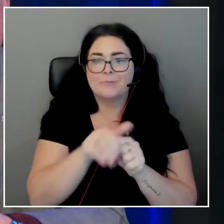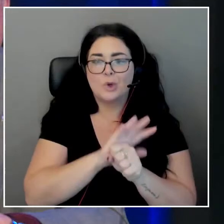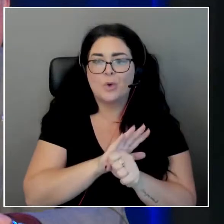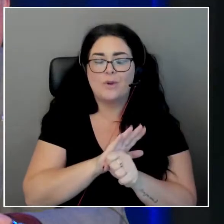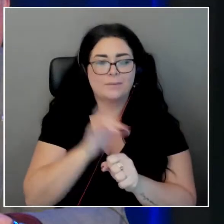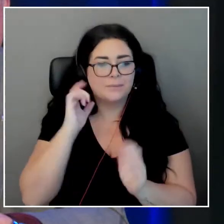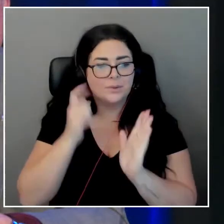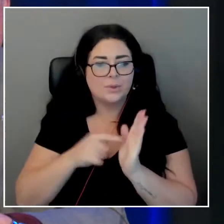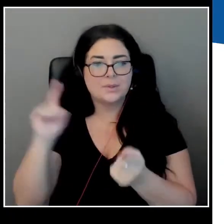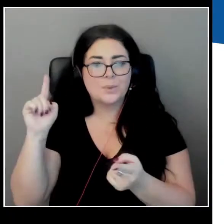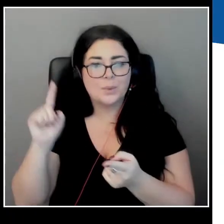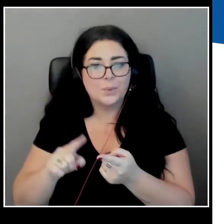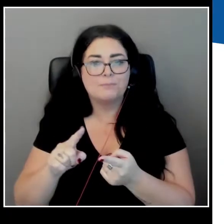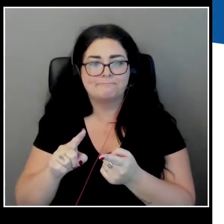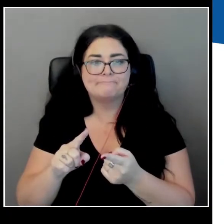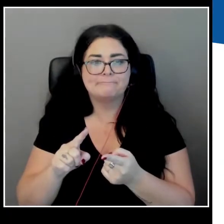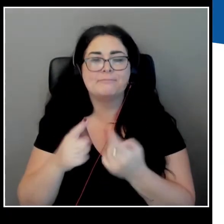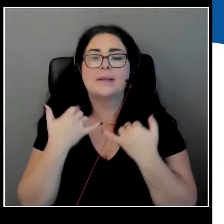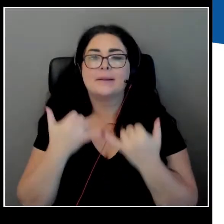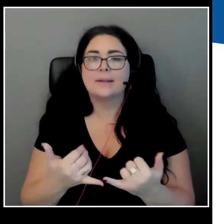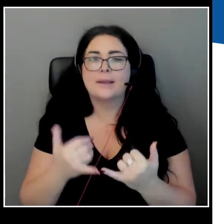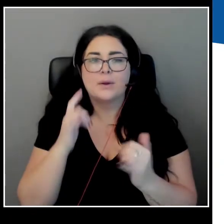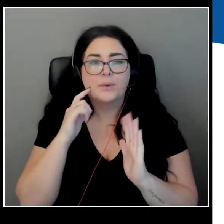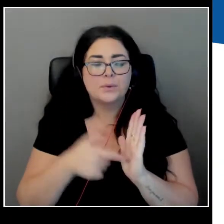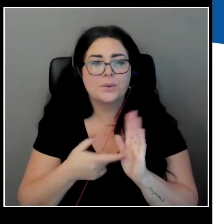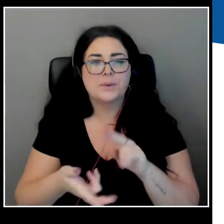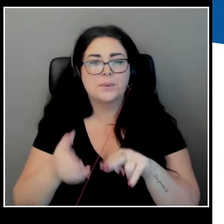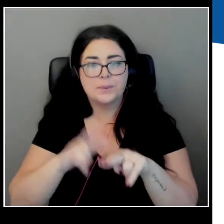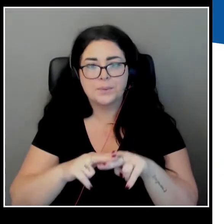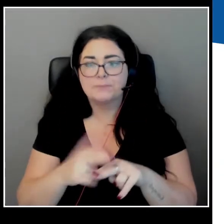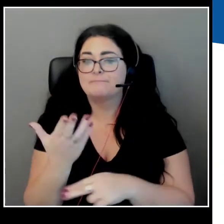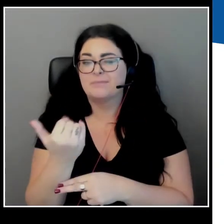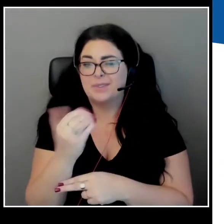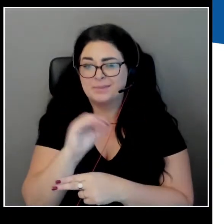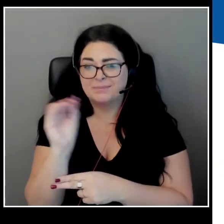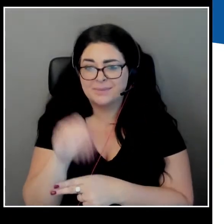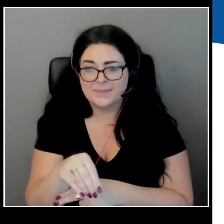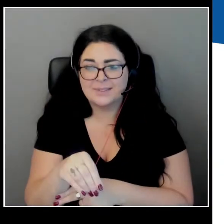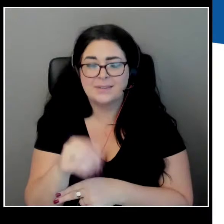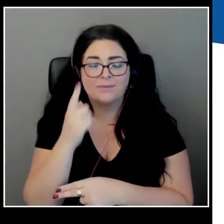Overall, there was a 15% increase in traffic travelling